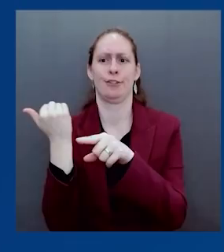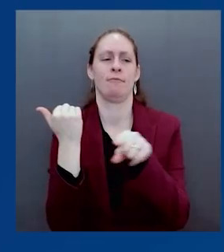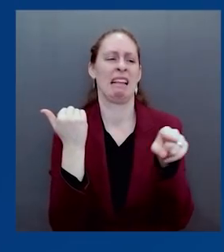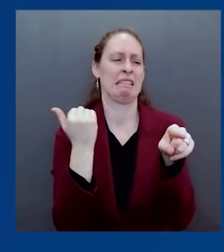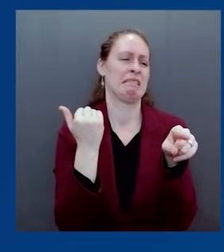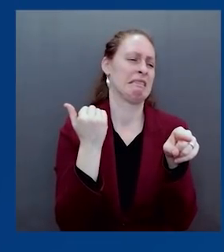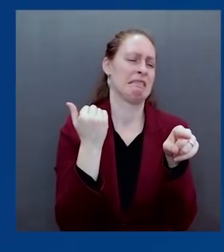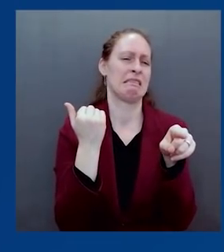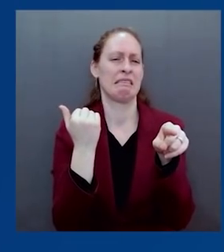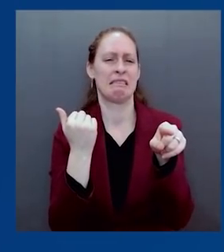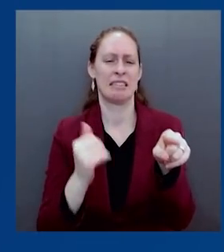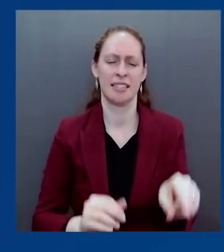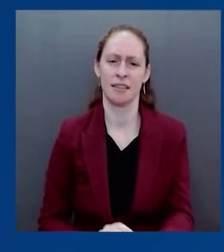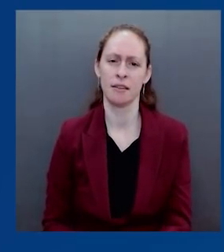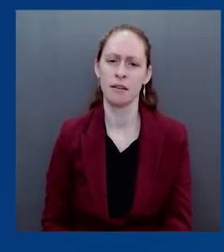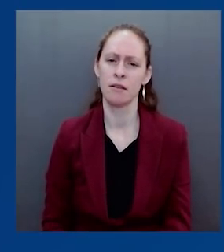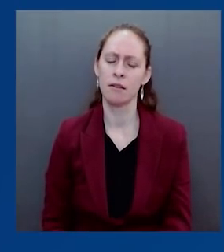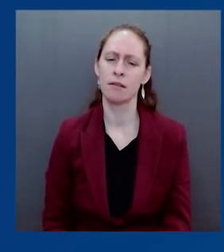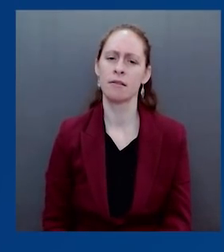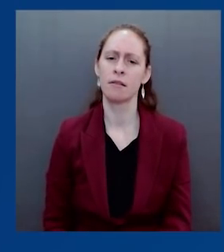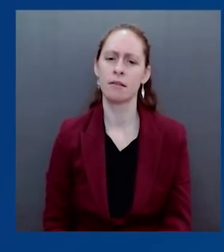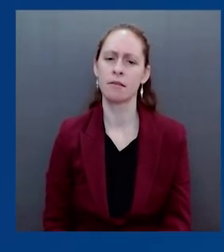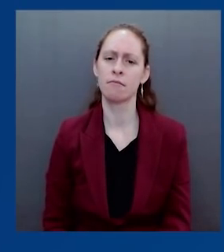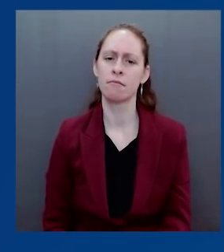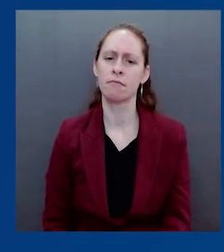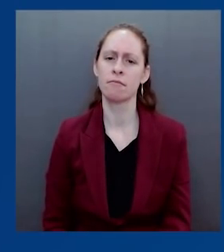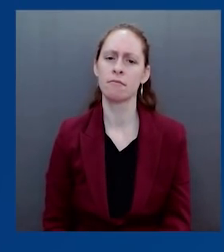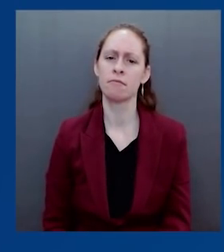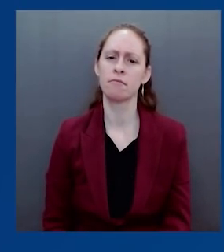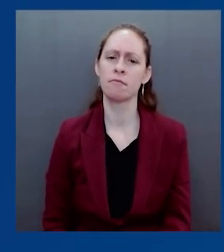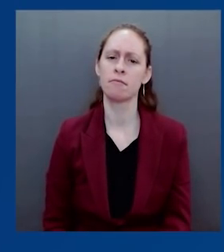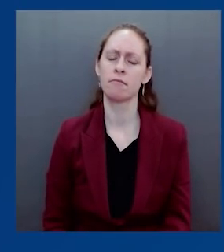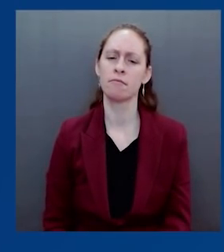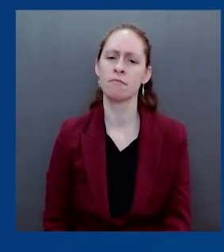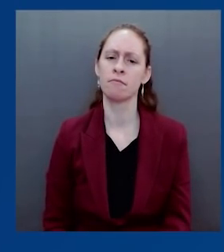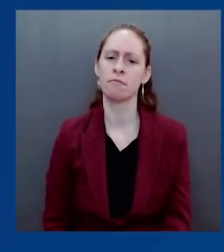for every American is the mask that offers the most protection?